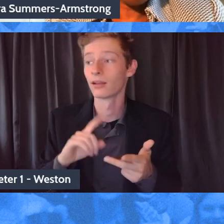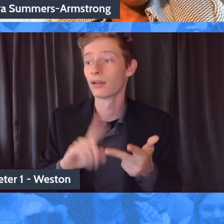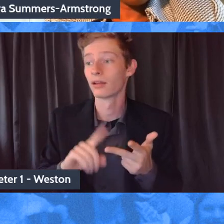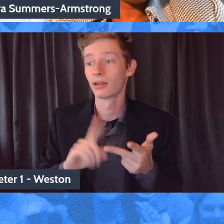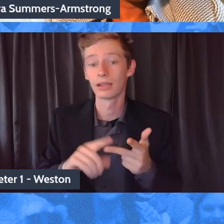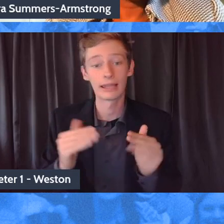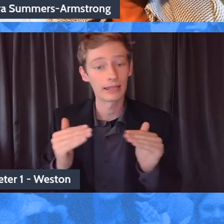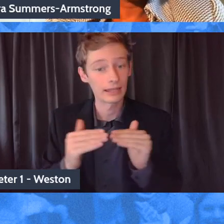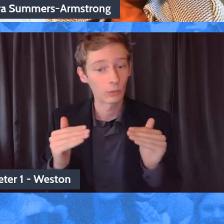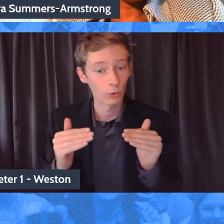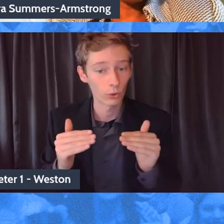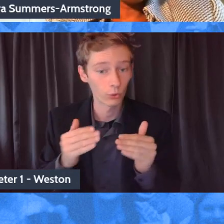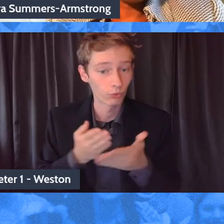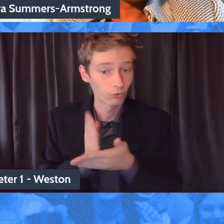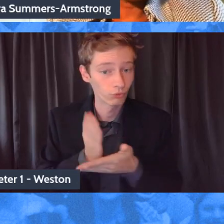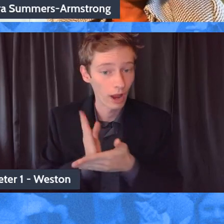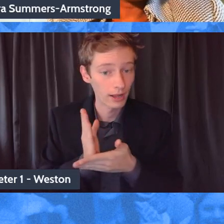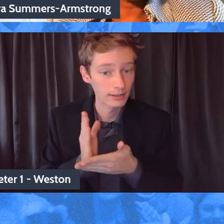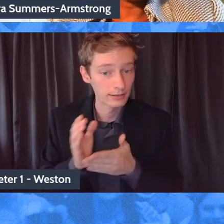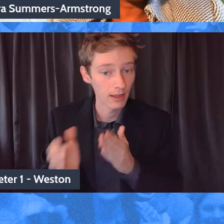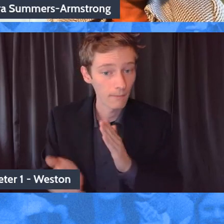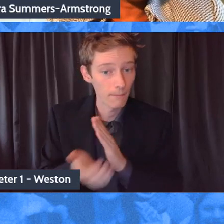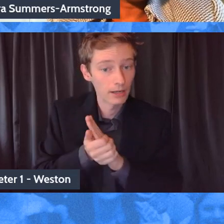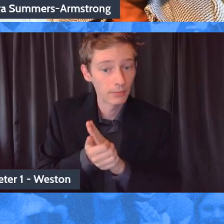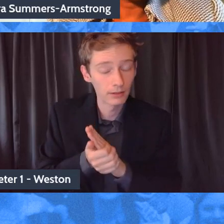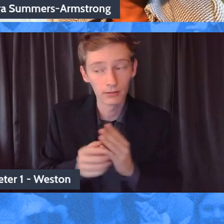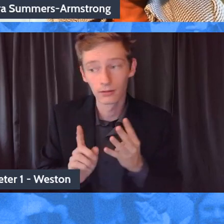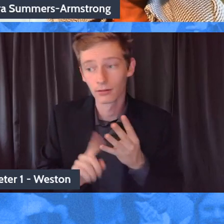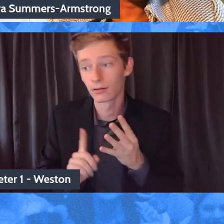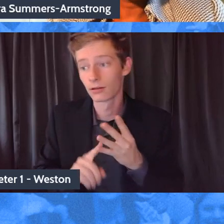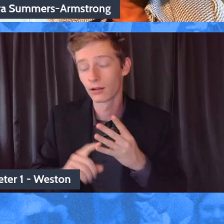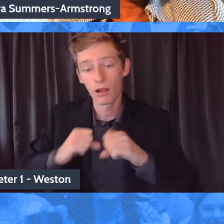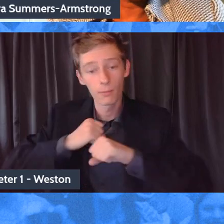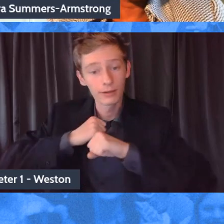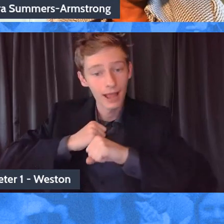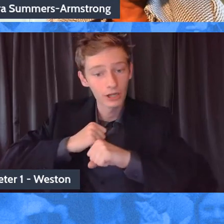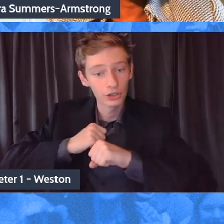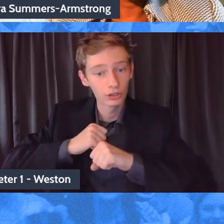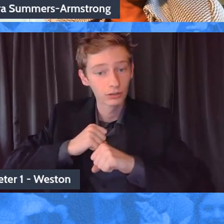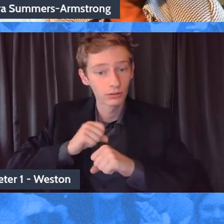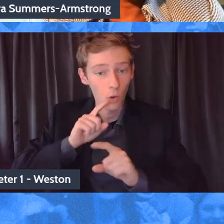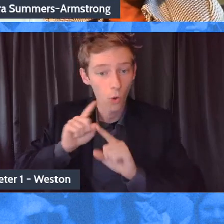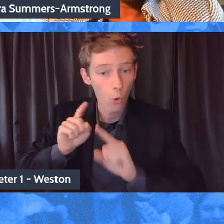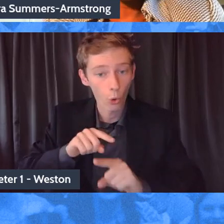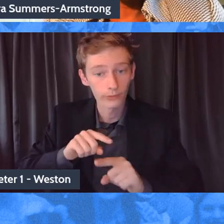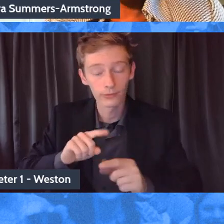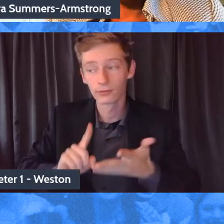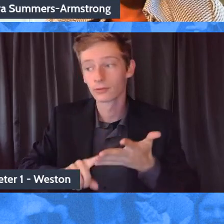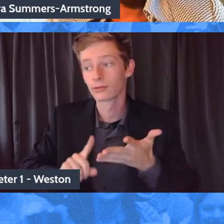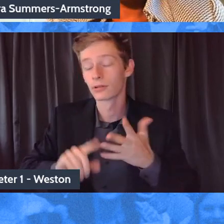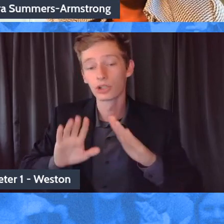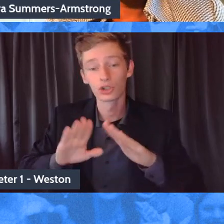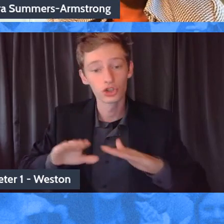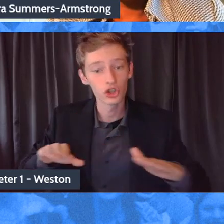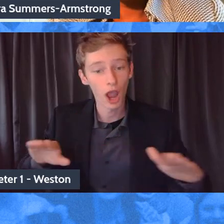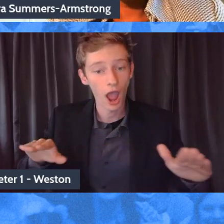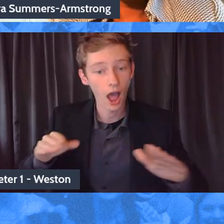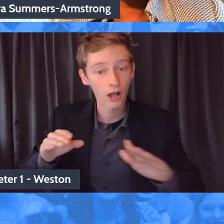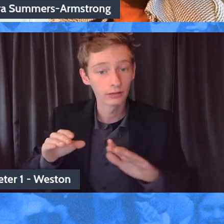and protection orders and child abuse, and clergy and that sort of thing.